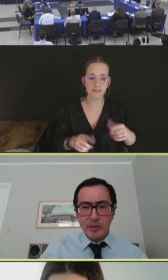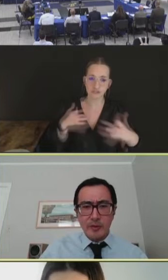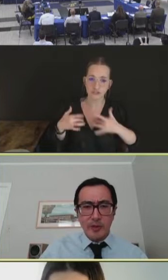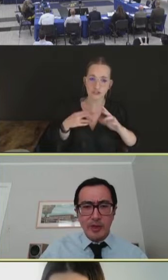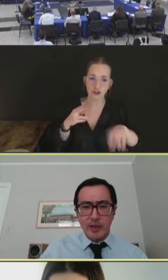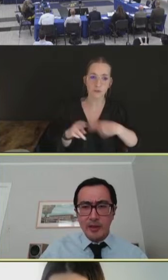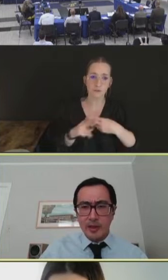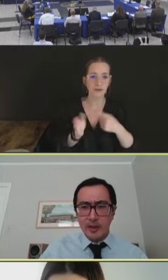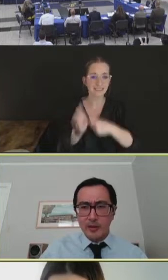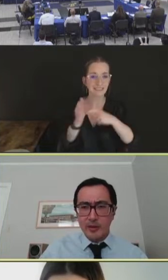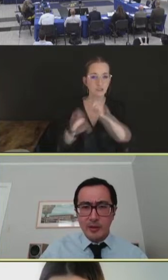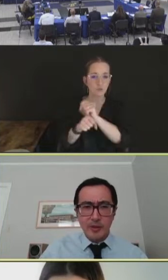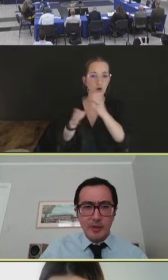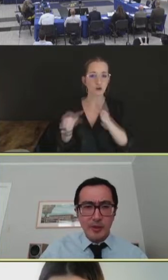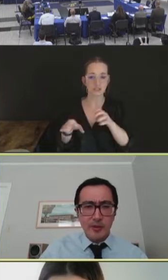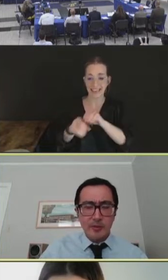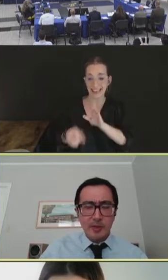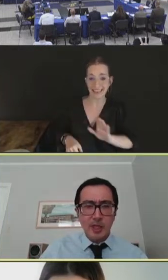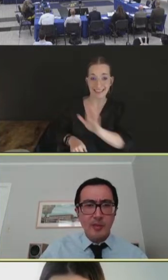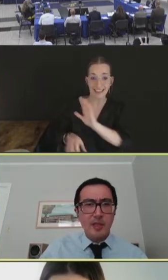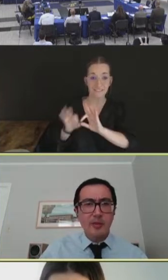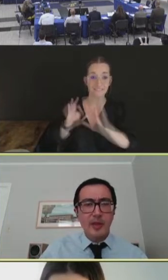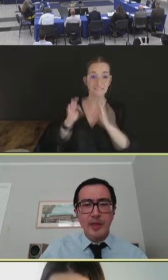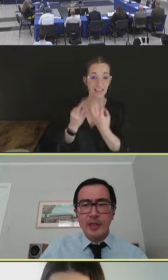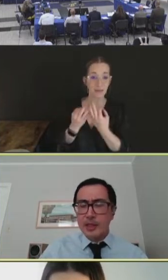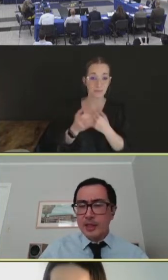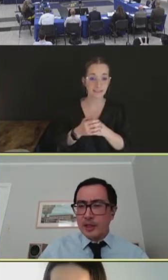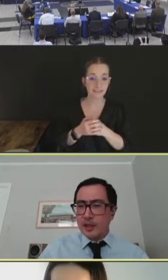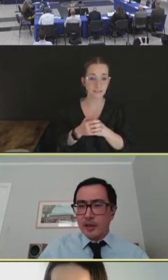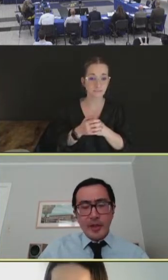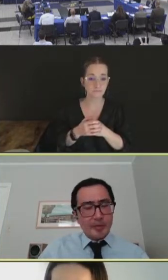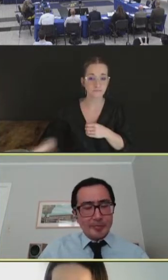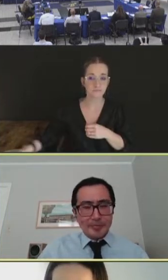as with before, right? I know Dr. Smith-Greenaway will talk about some of that. Thank you.